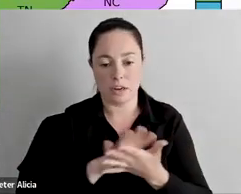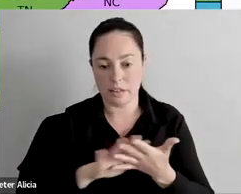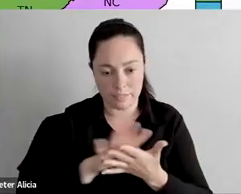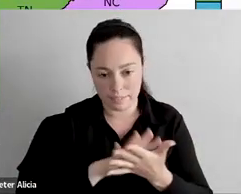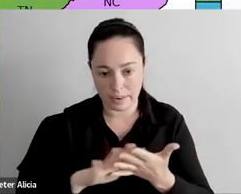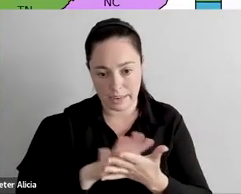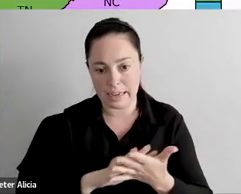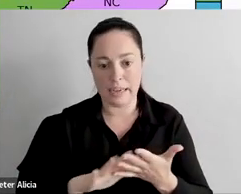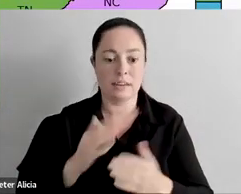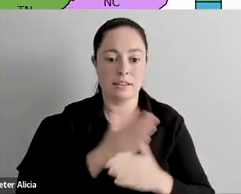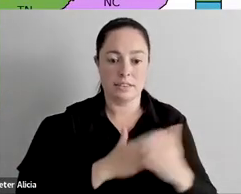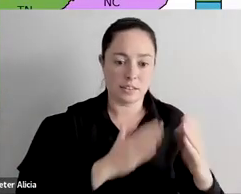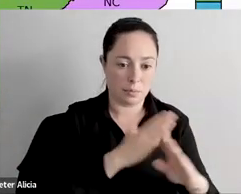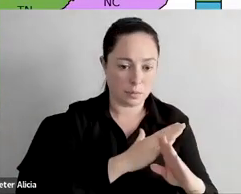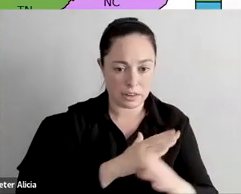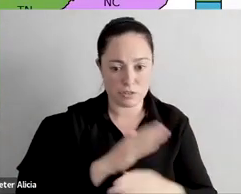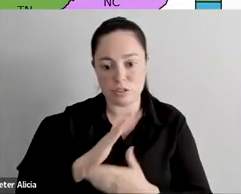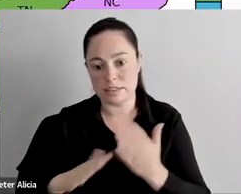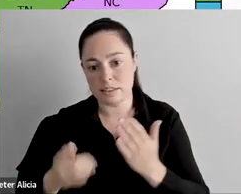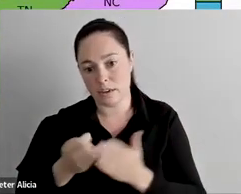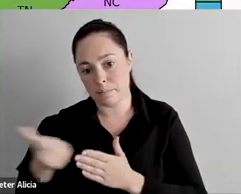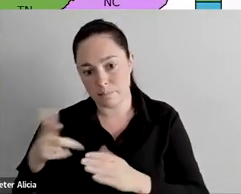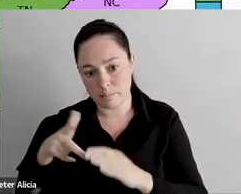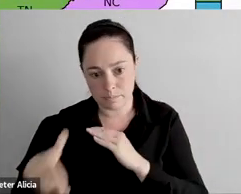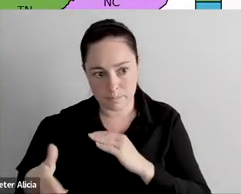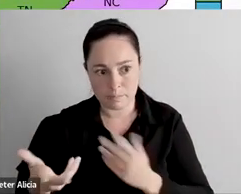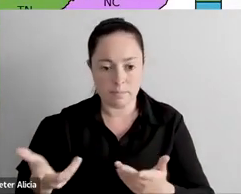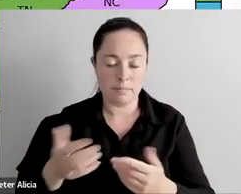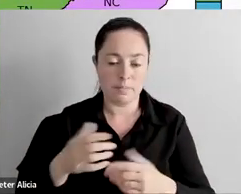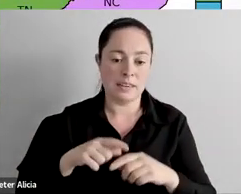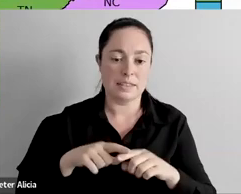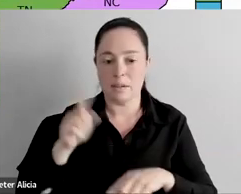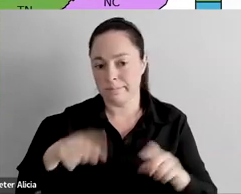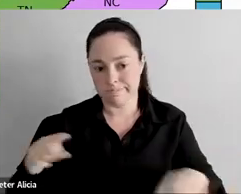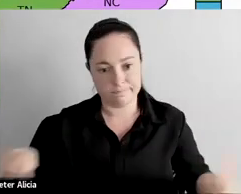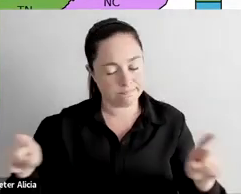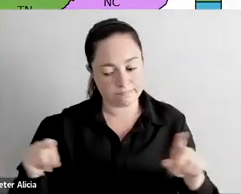protections, but we're still raising awareness and advocacy.